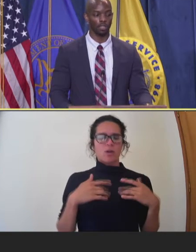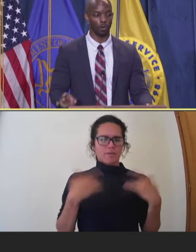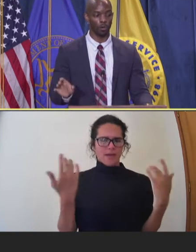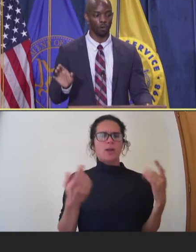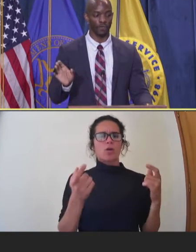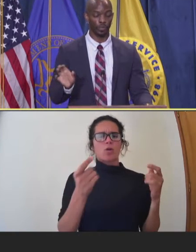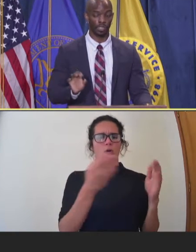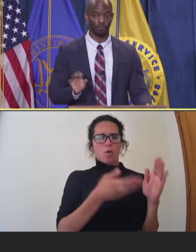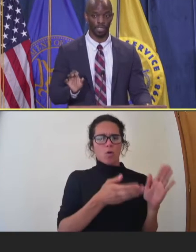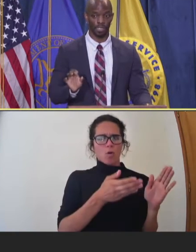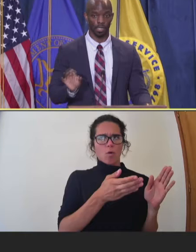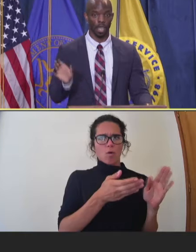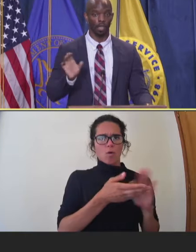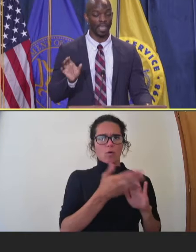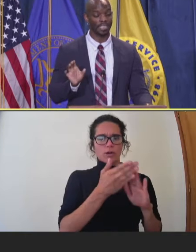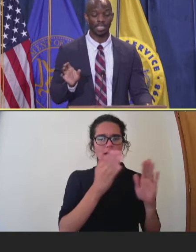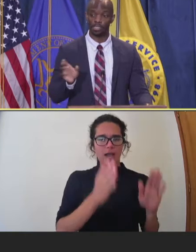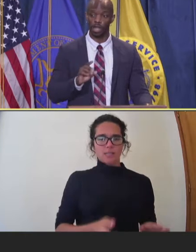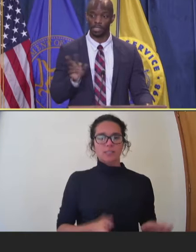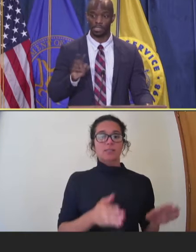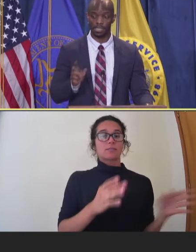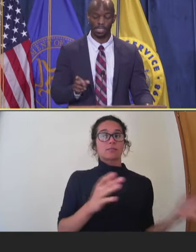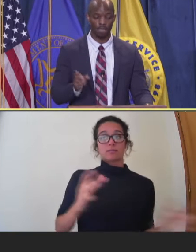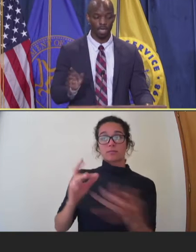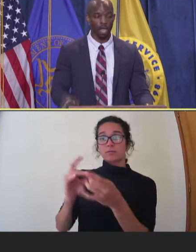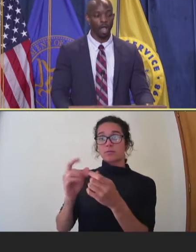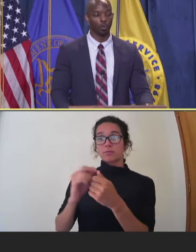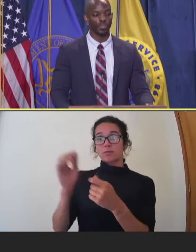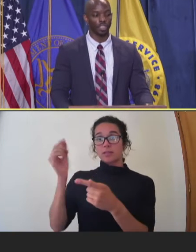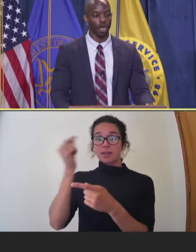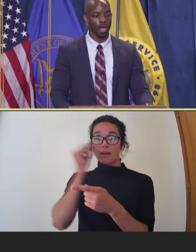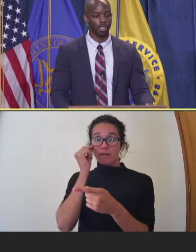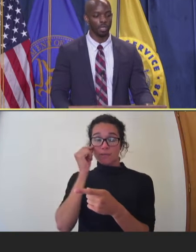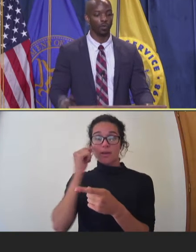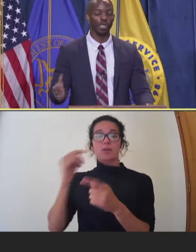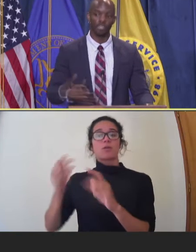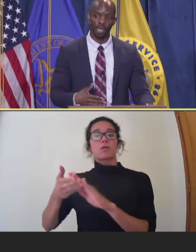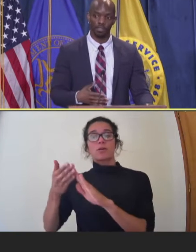local federally funded grantees across this pandemic, with the charge of working together